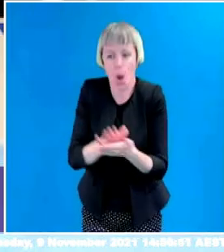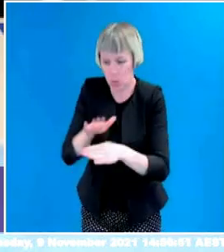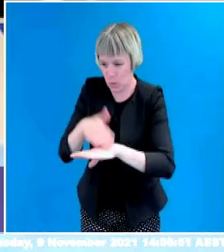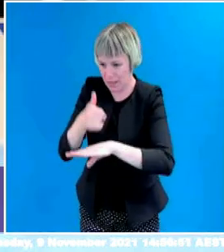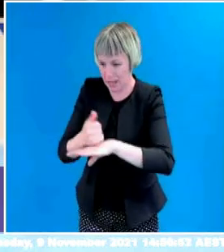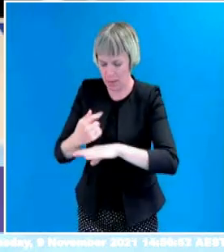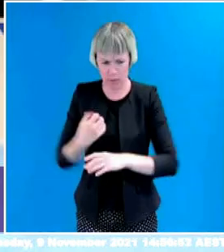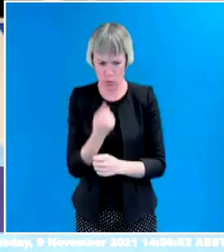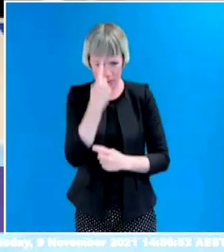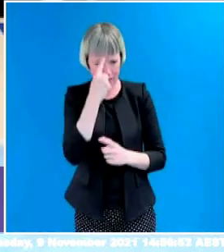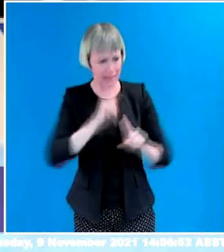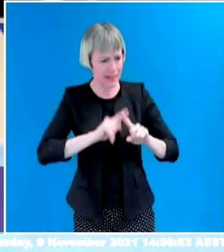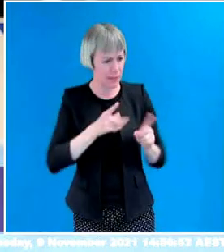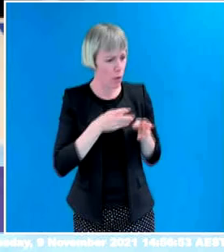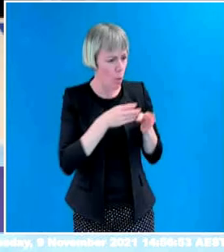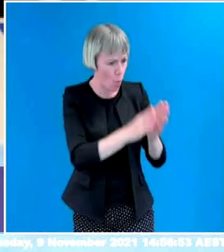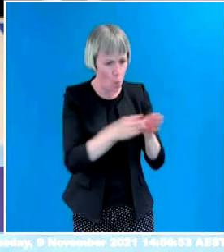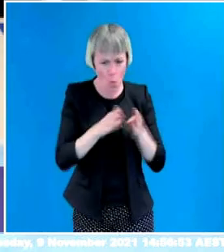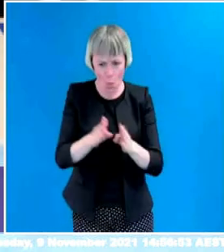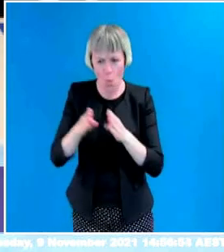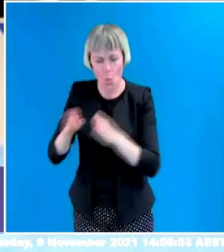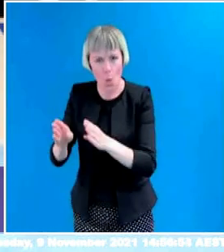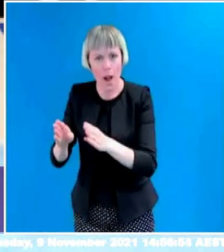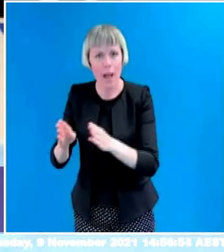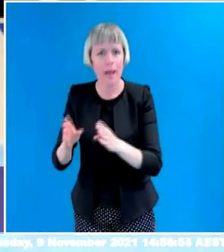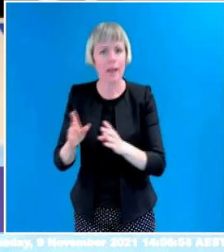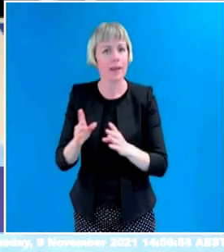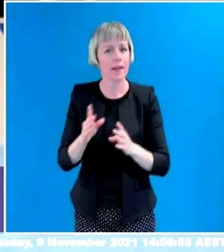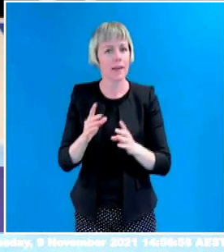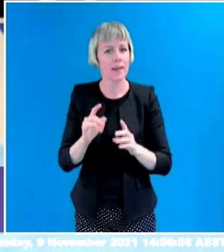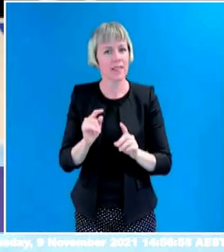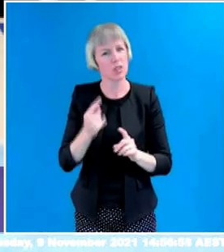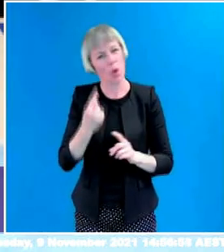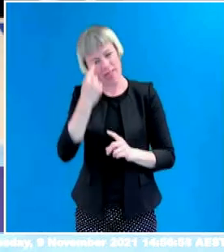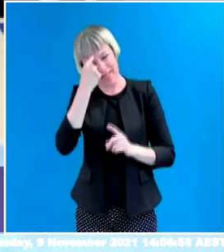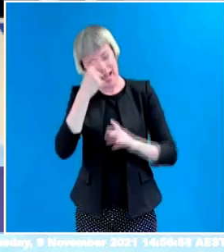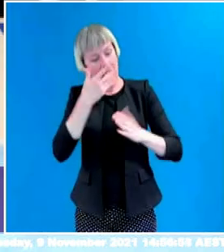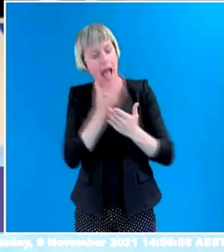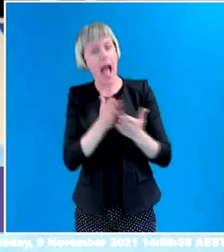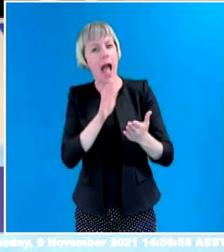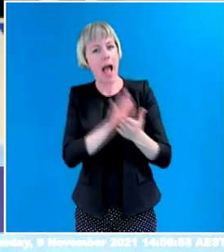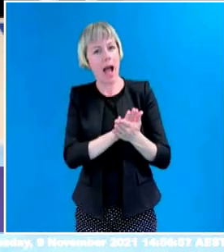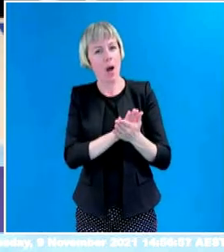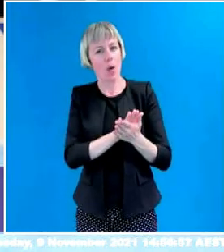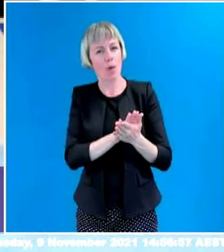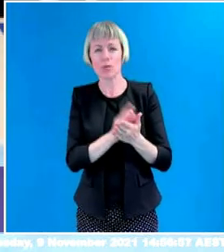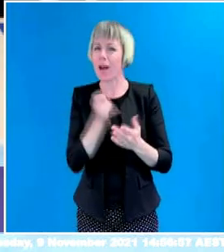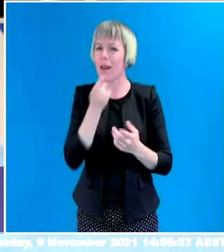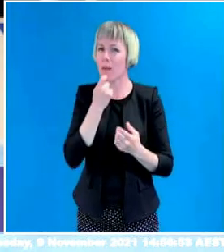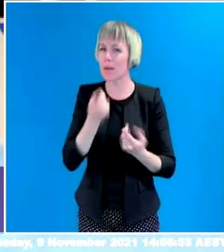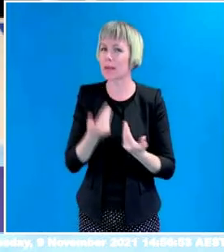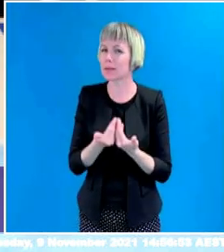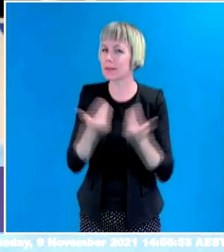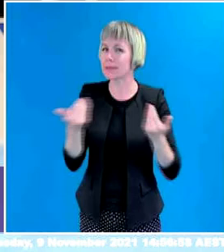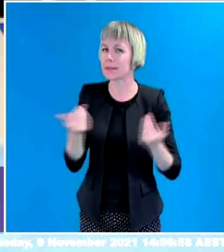things, so it doesn't really go into the how, and that is more what the margin of appreciation is concerned with.